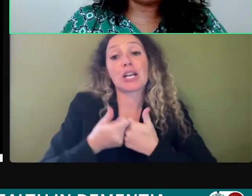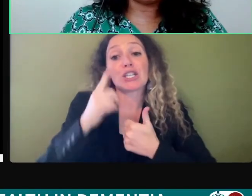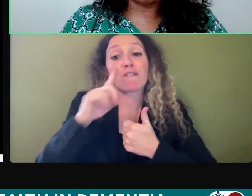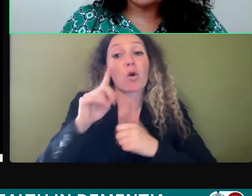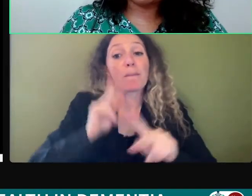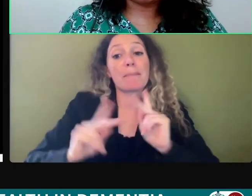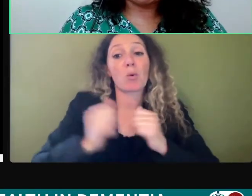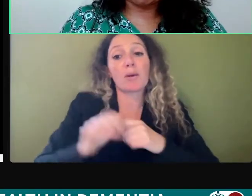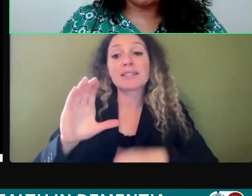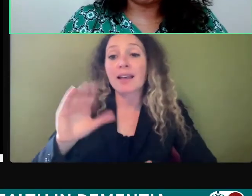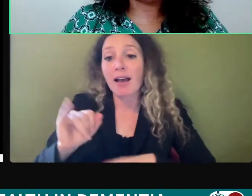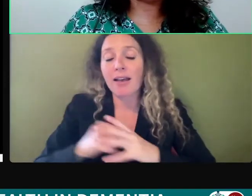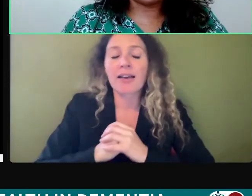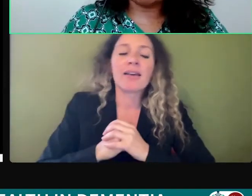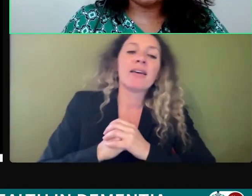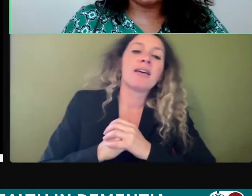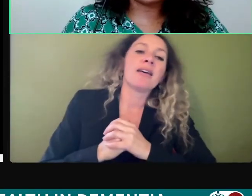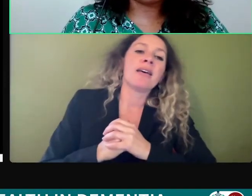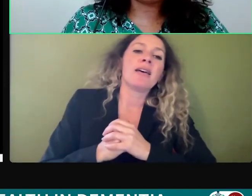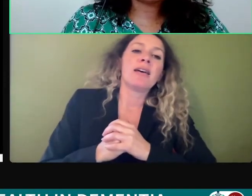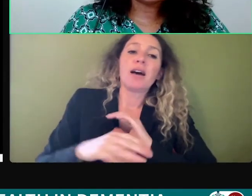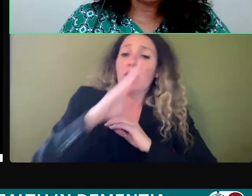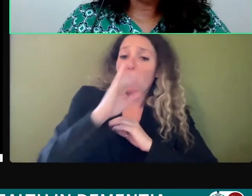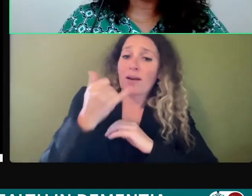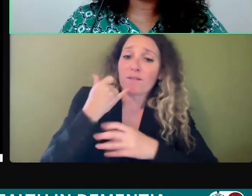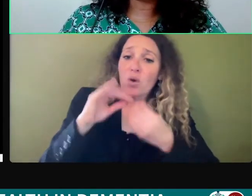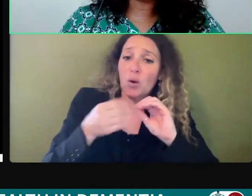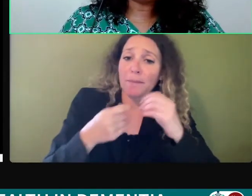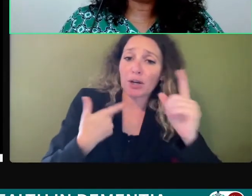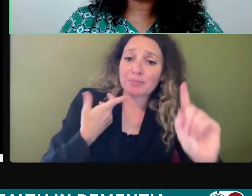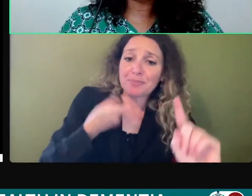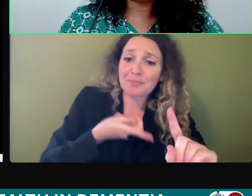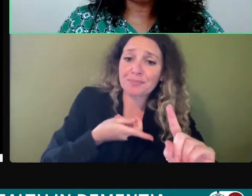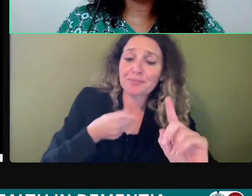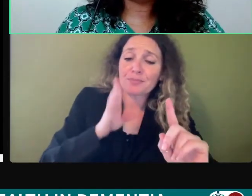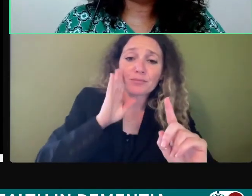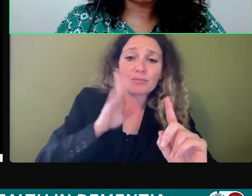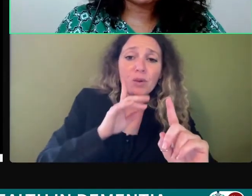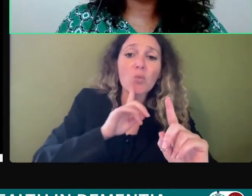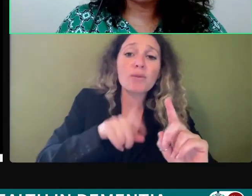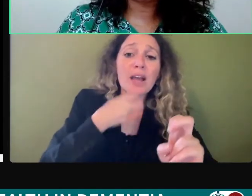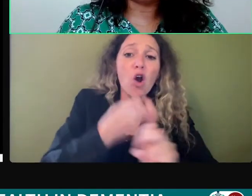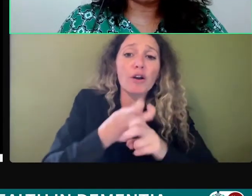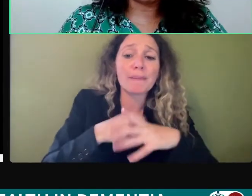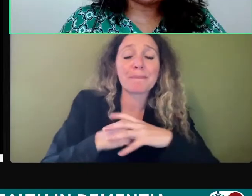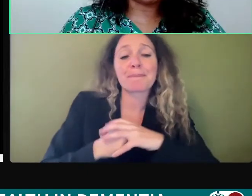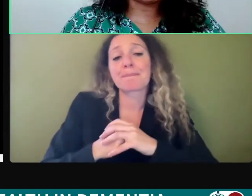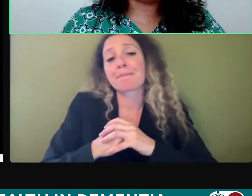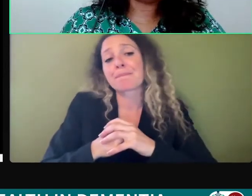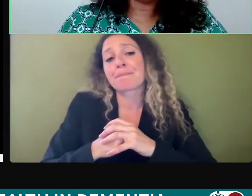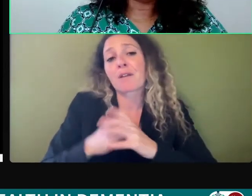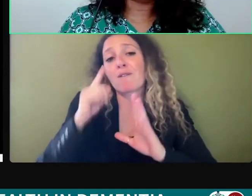have a direct phone number to reach a live person. As far as policy and population level strategies,